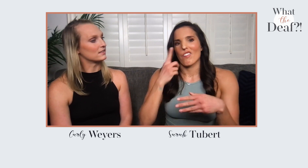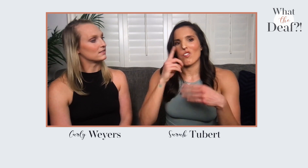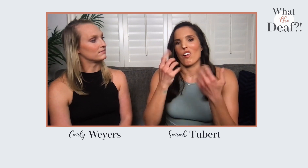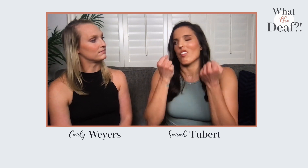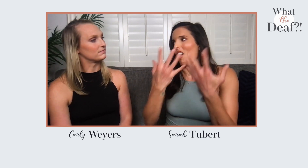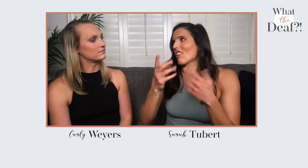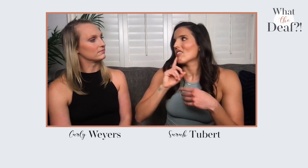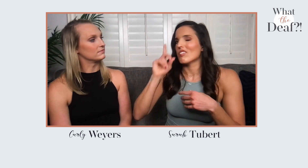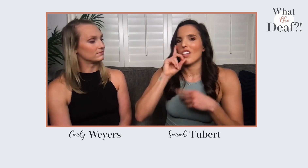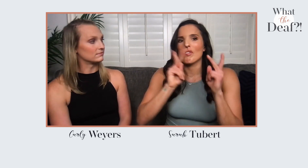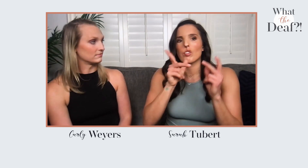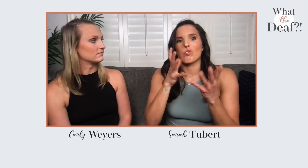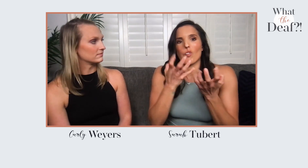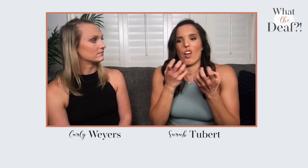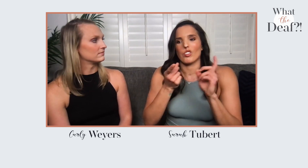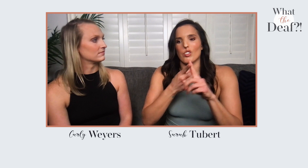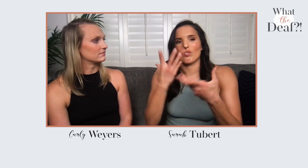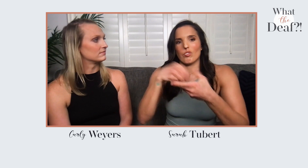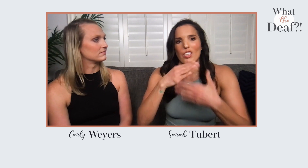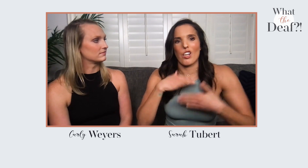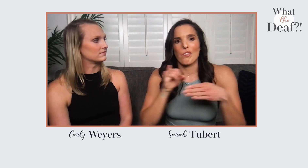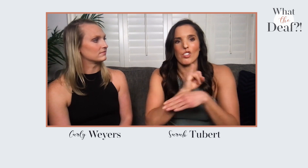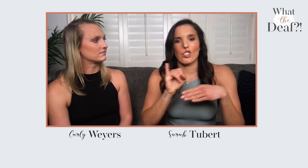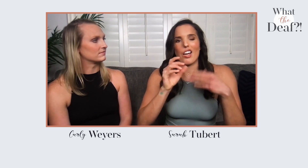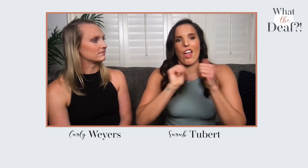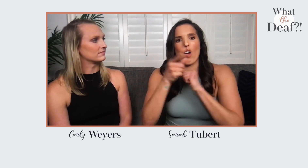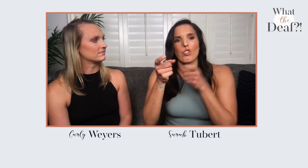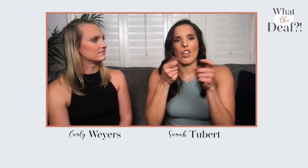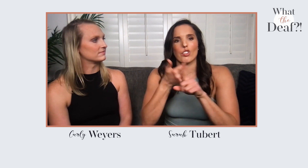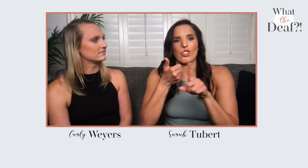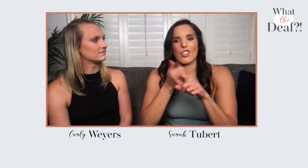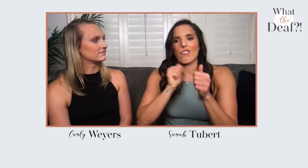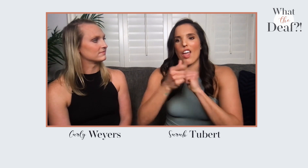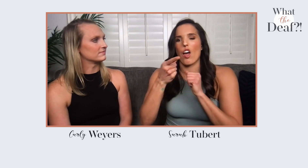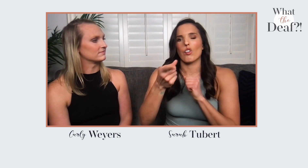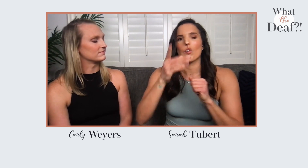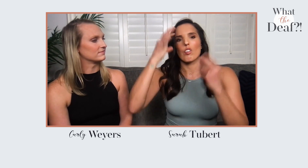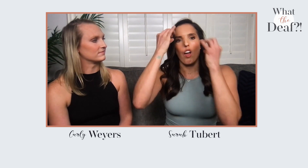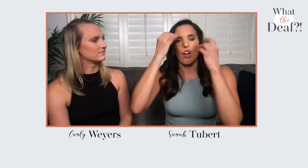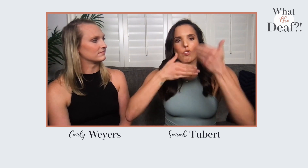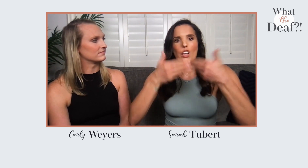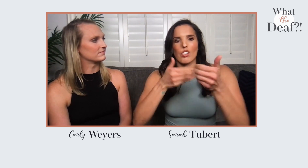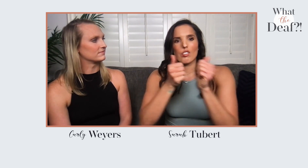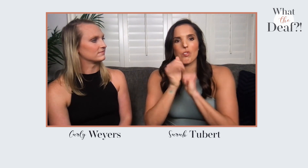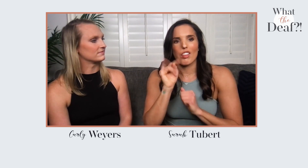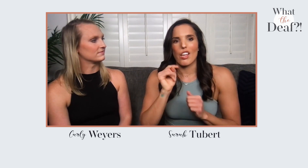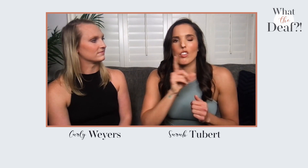for a lot of people in the Deaf community who want to be a part of the entertainment industry by showing how you conduct yourself,